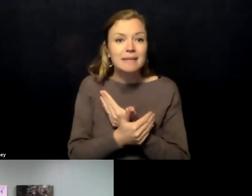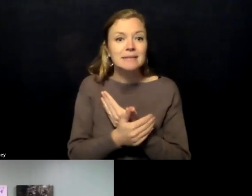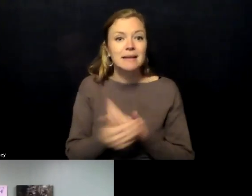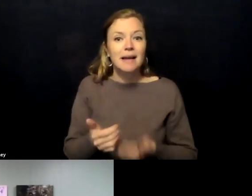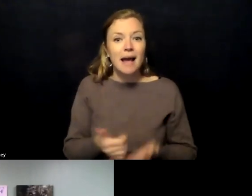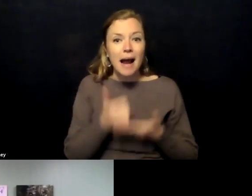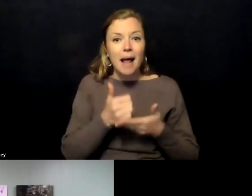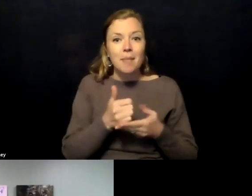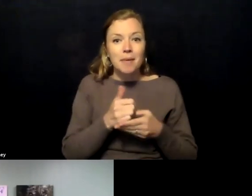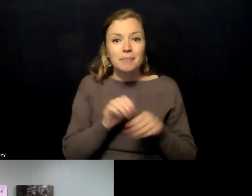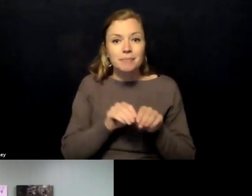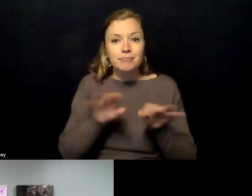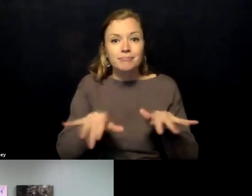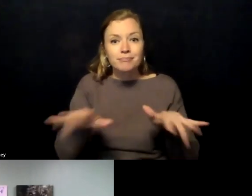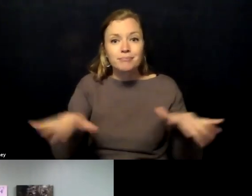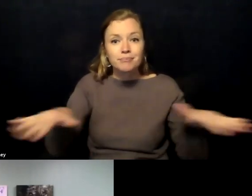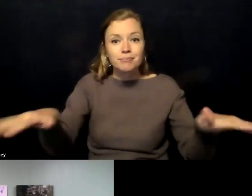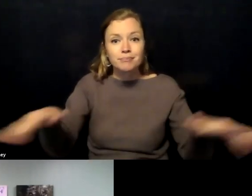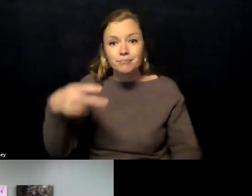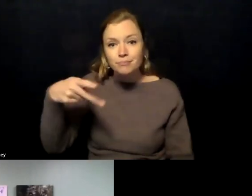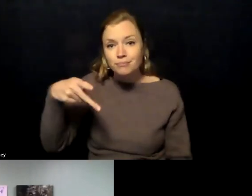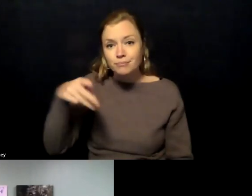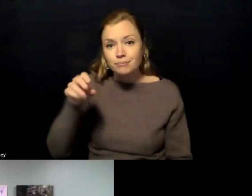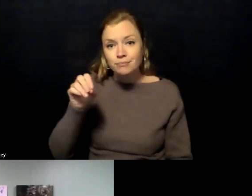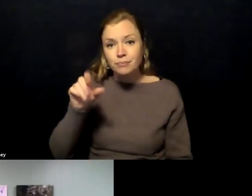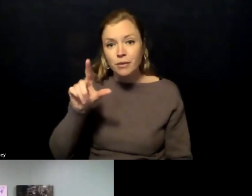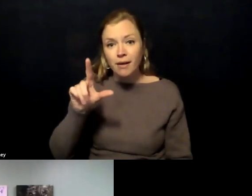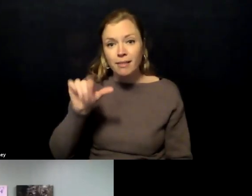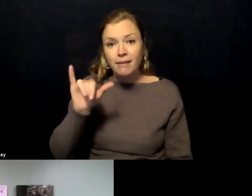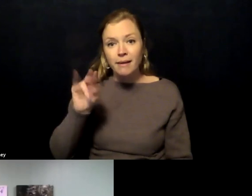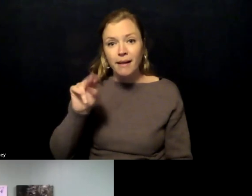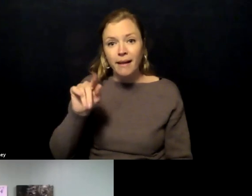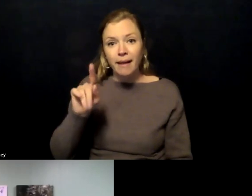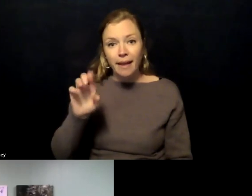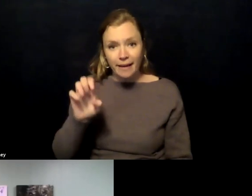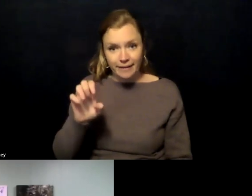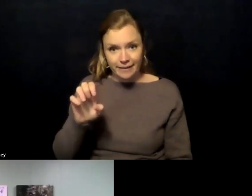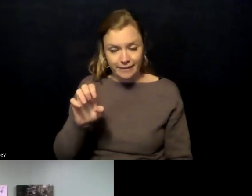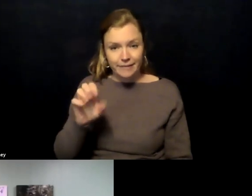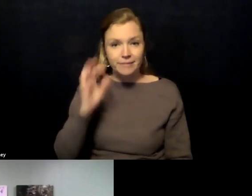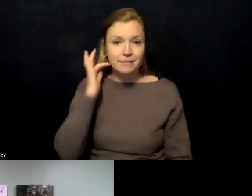what, you know, we can hear. [Shellie} Well I certainly want to